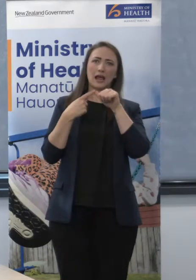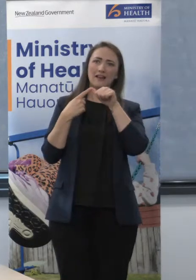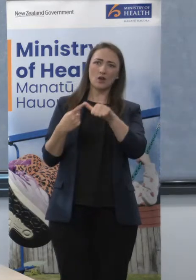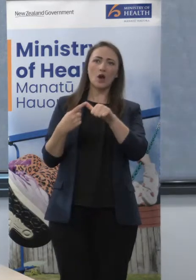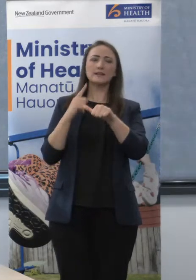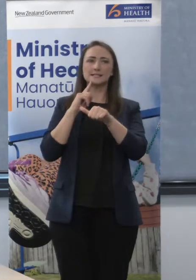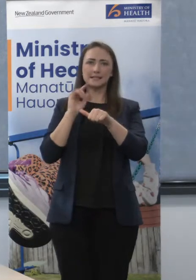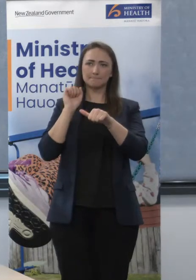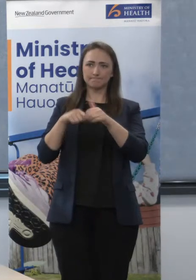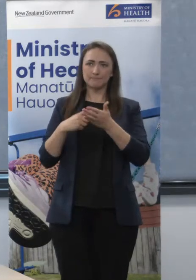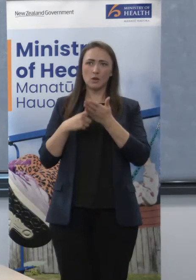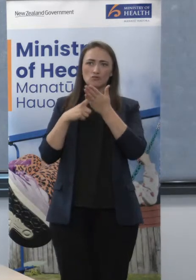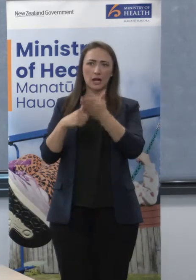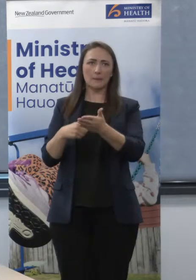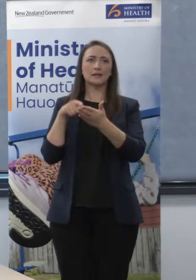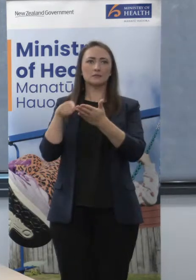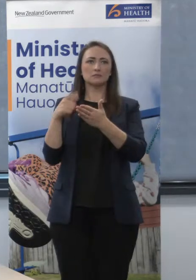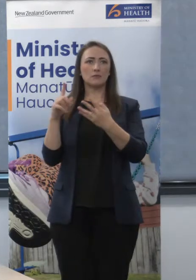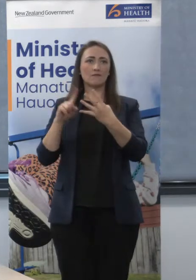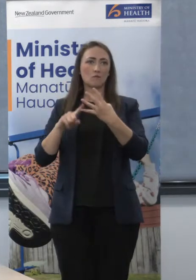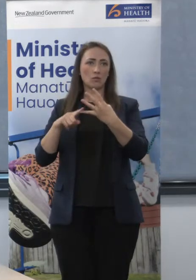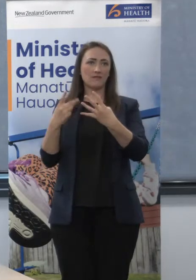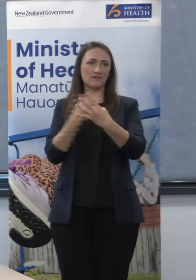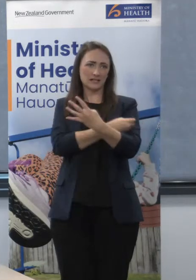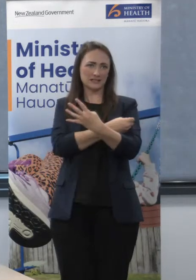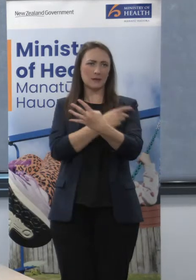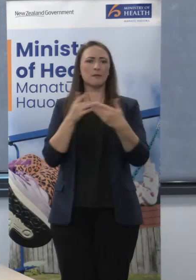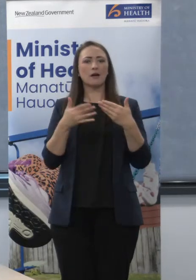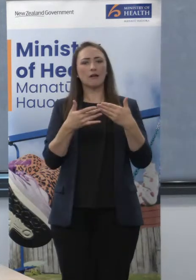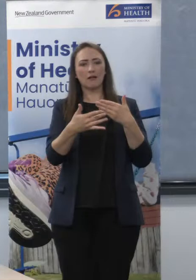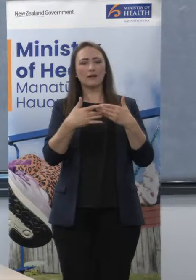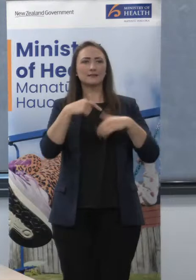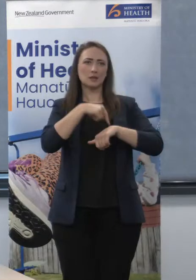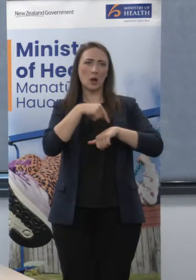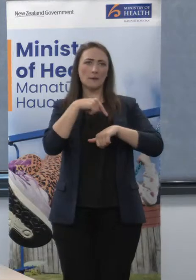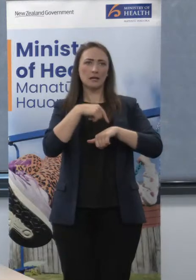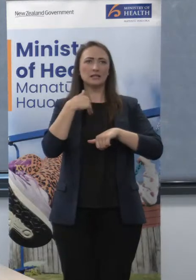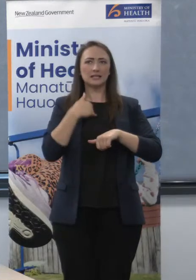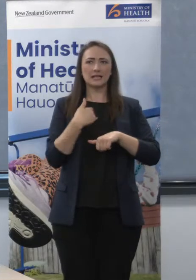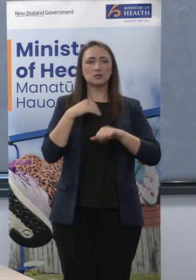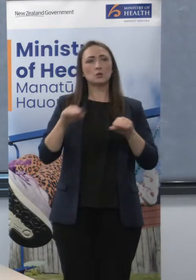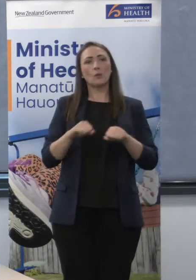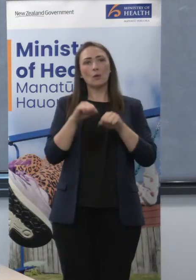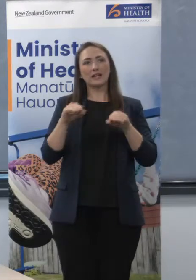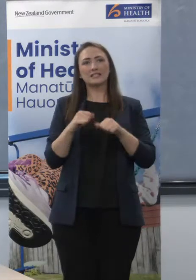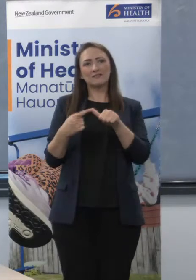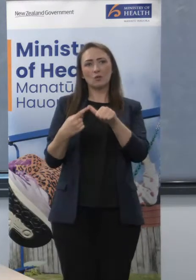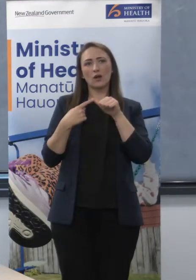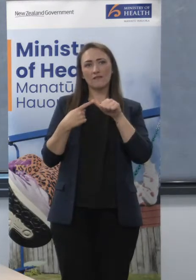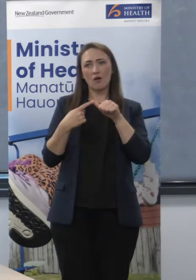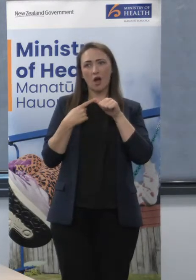select committee process, I understand that it takes a little while, so we would be